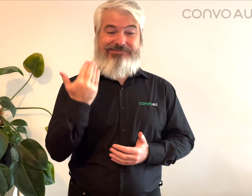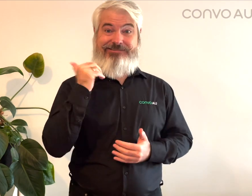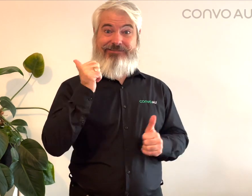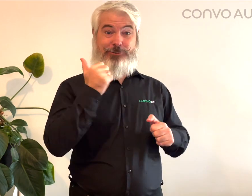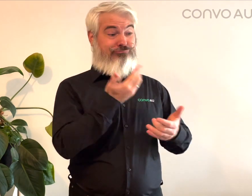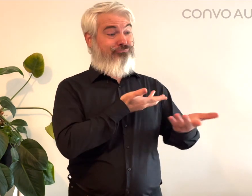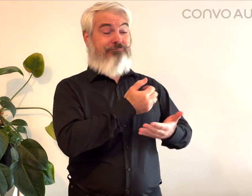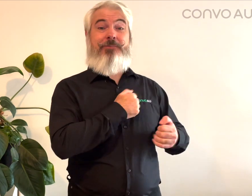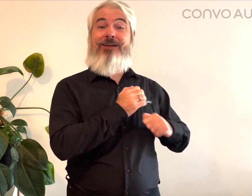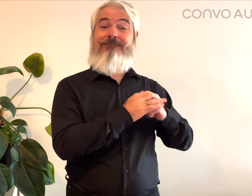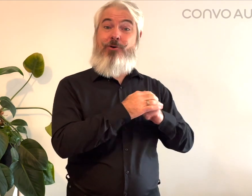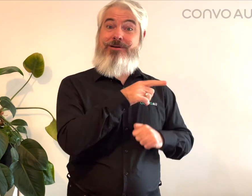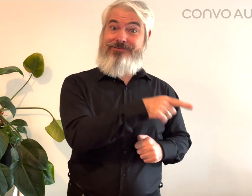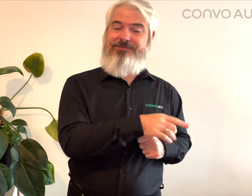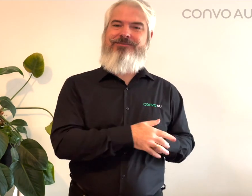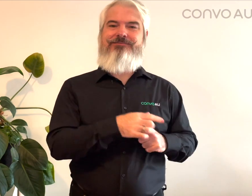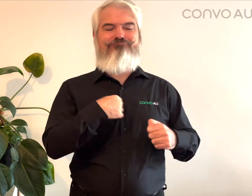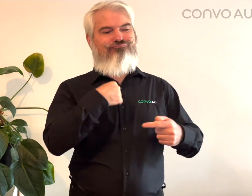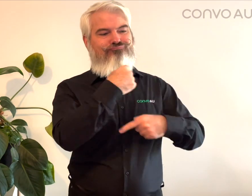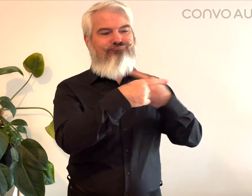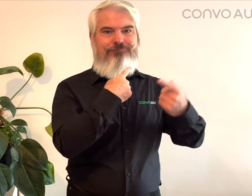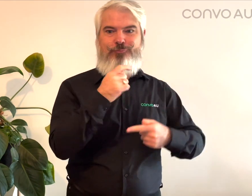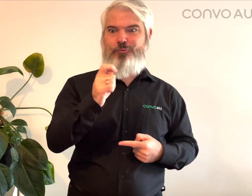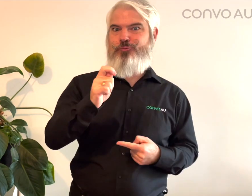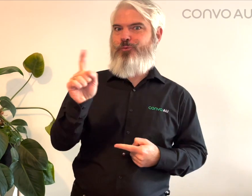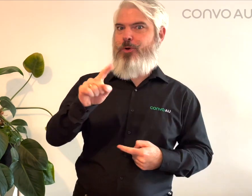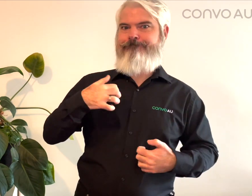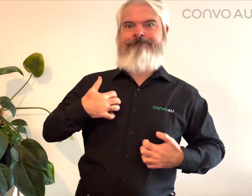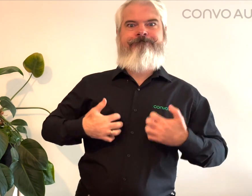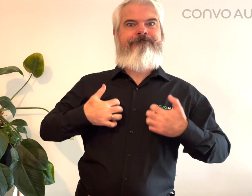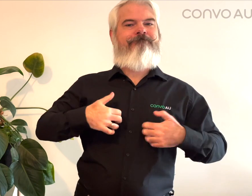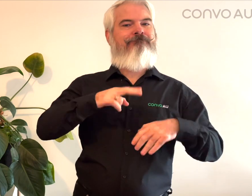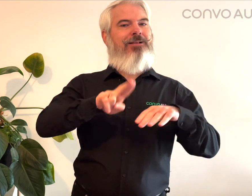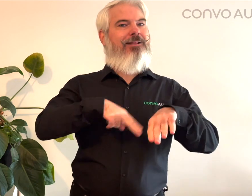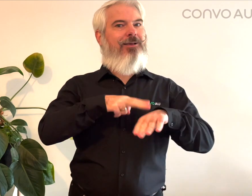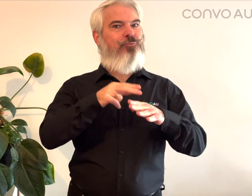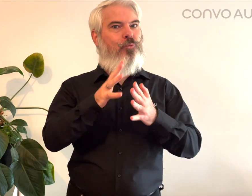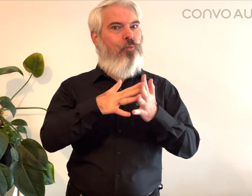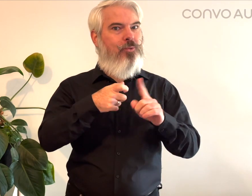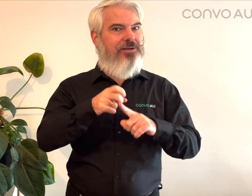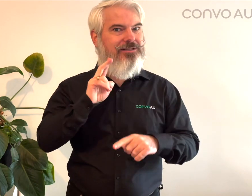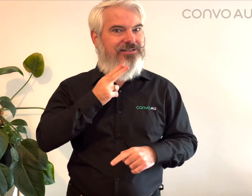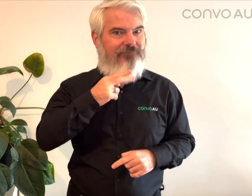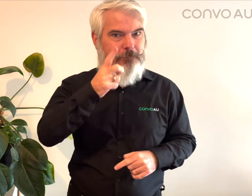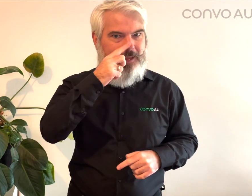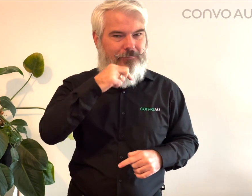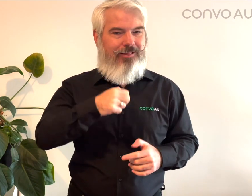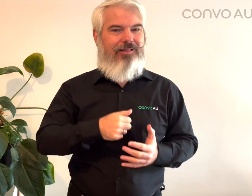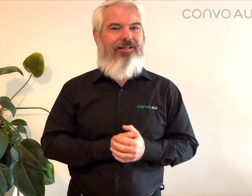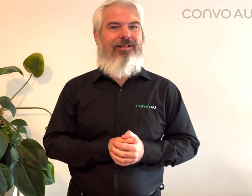I've just been talking with my friend and was saying how excited I am about the upcoming National Week of Deaf People